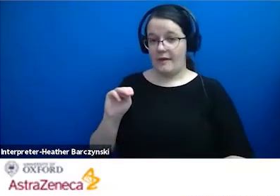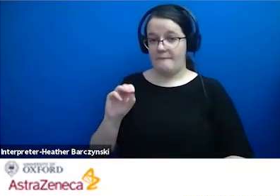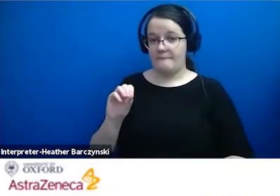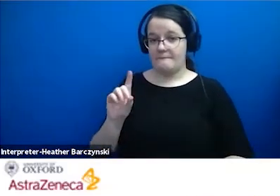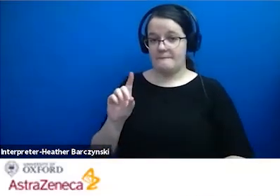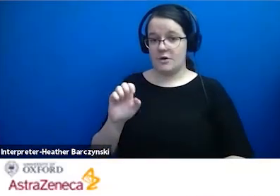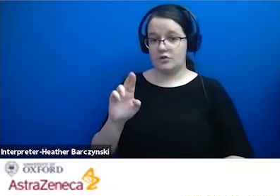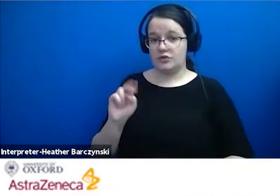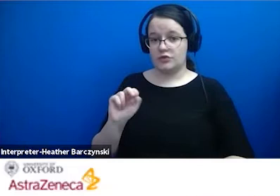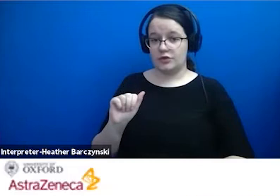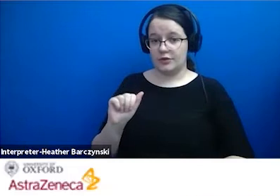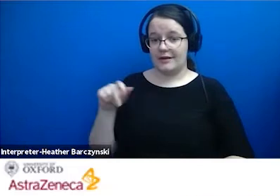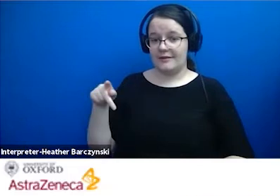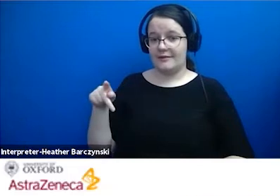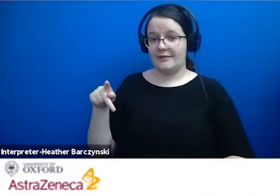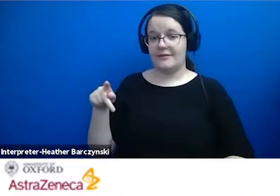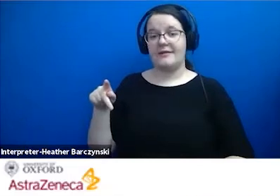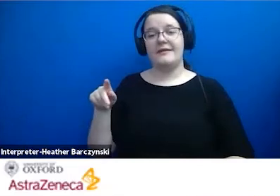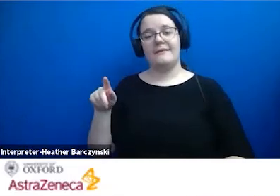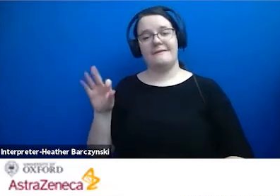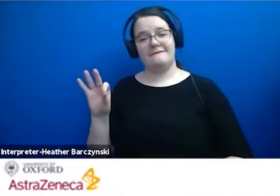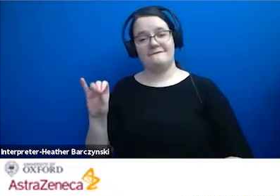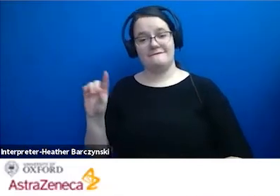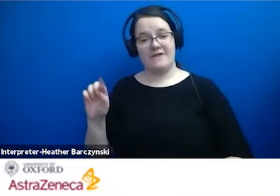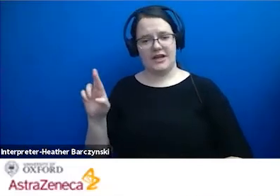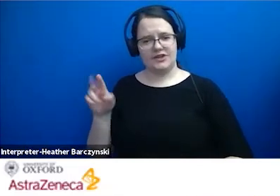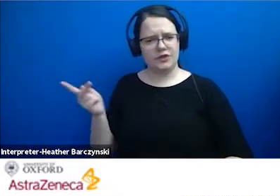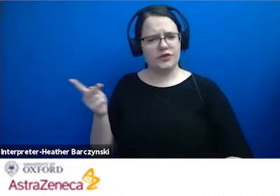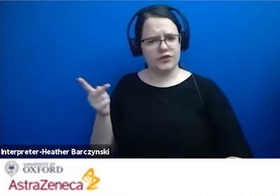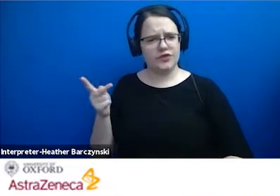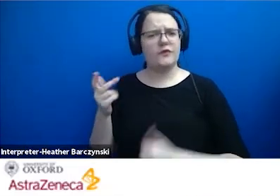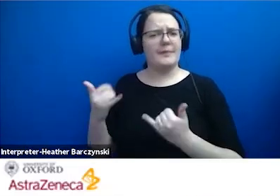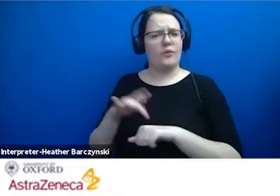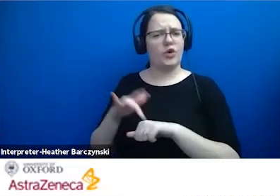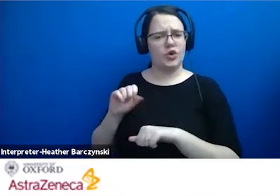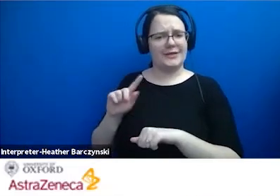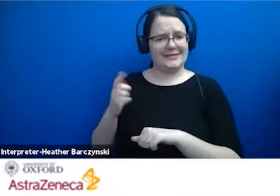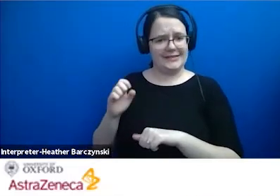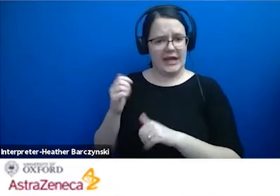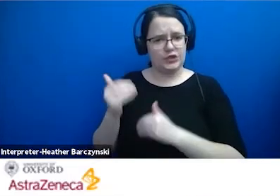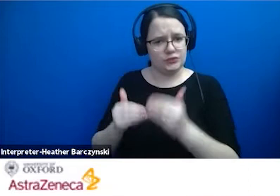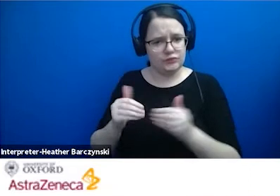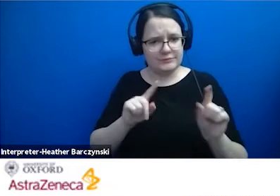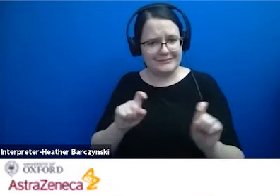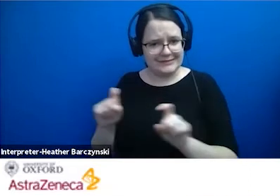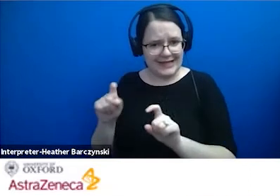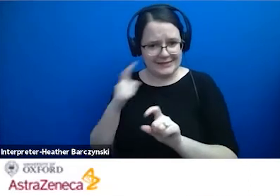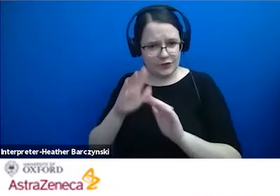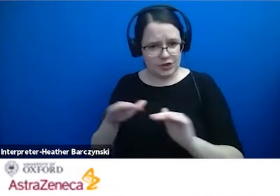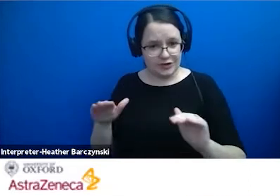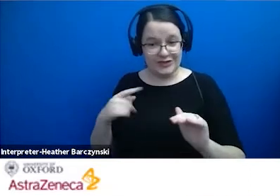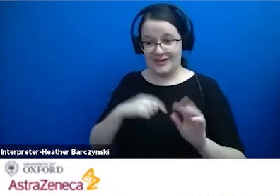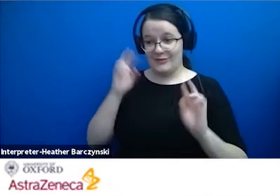phases of their studies ongoing and we're hopeful at the u of r will be able to become involved in